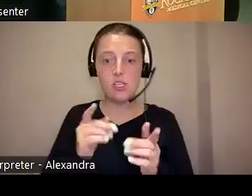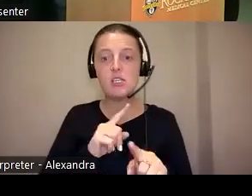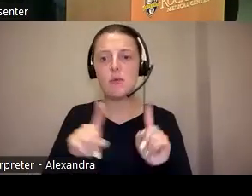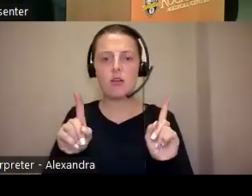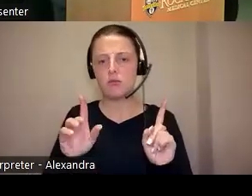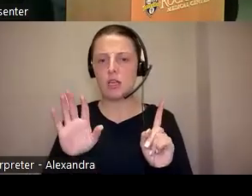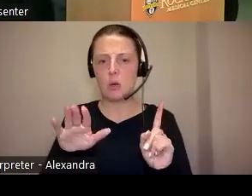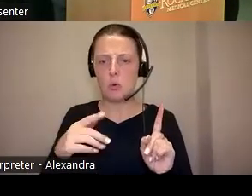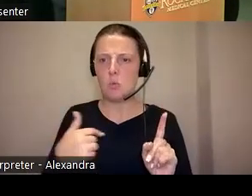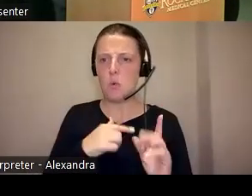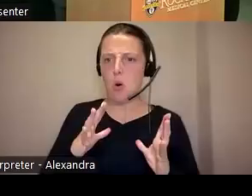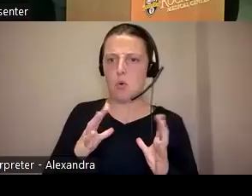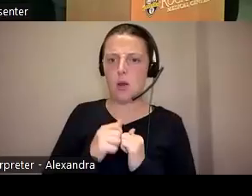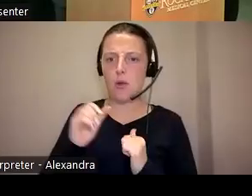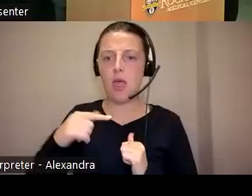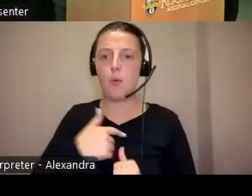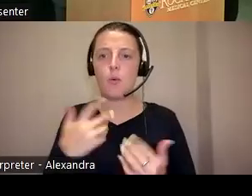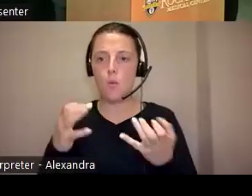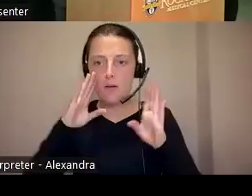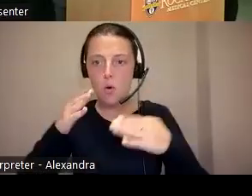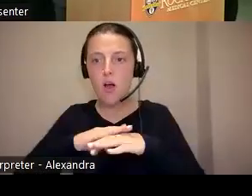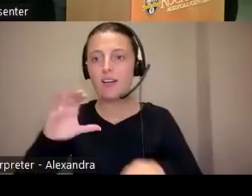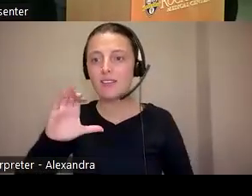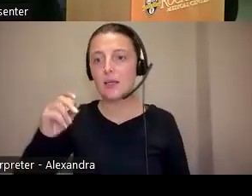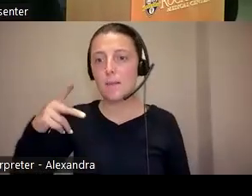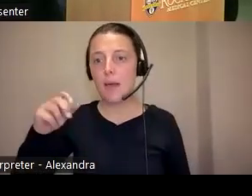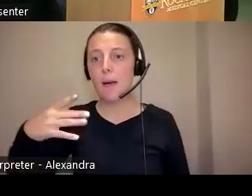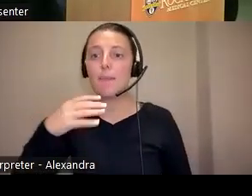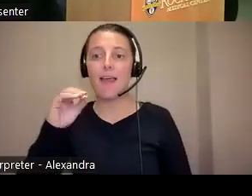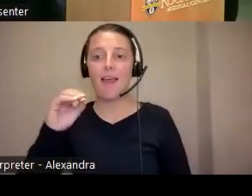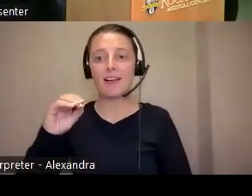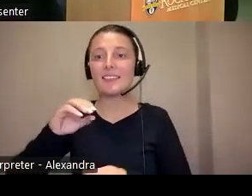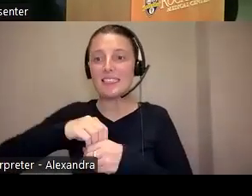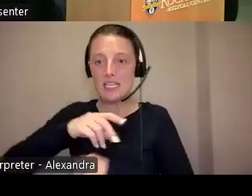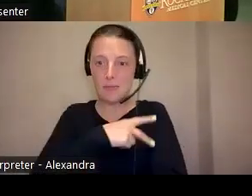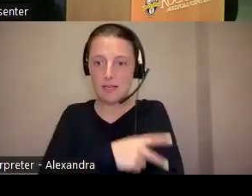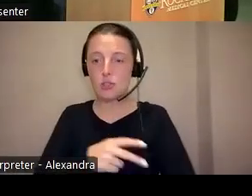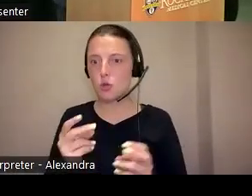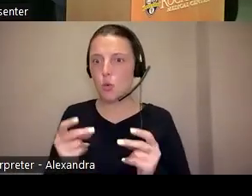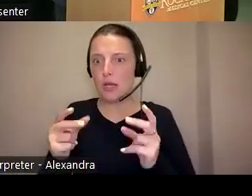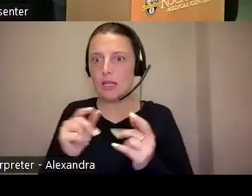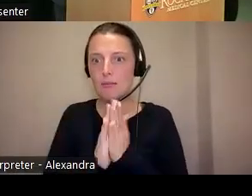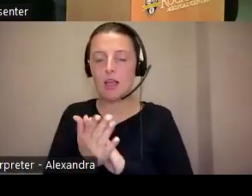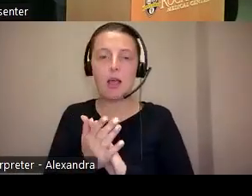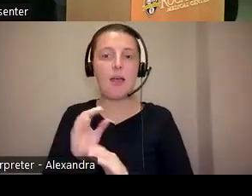focus on inpatient uh and quickly that becomes um an advisory council for the whole department